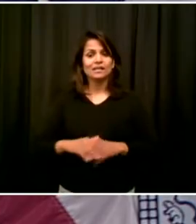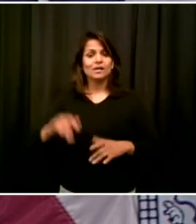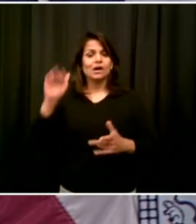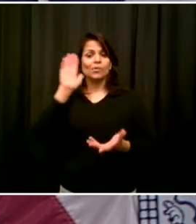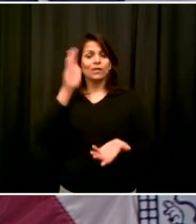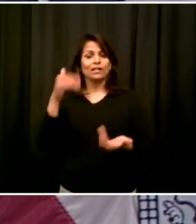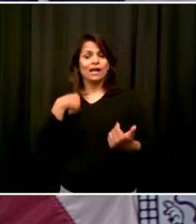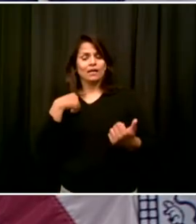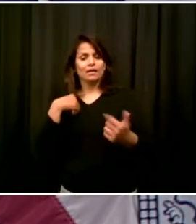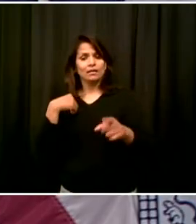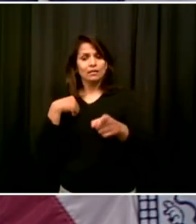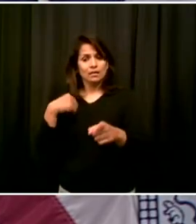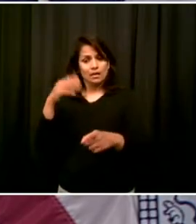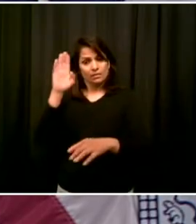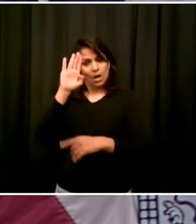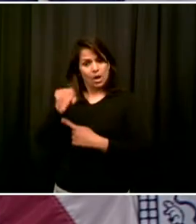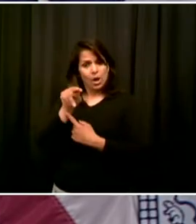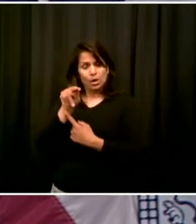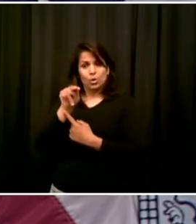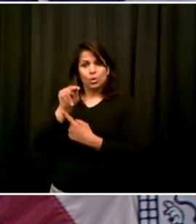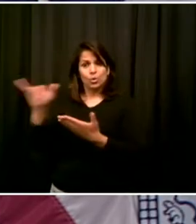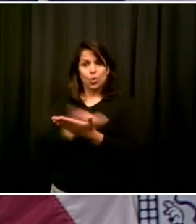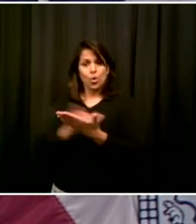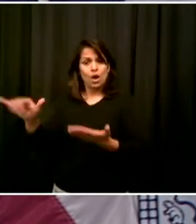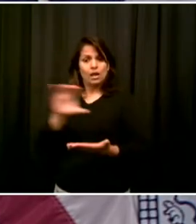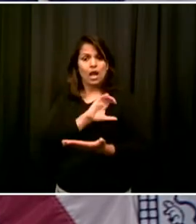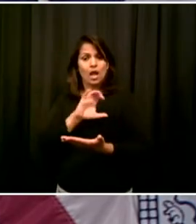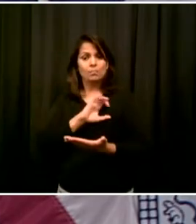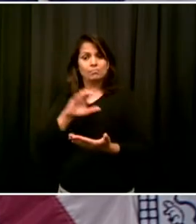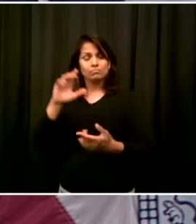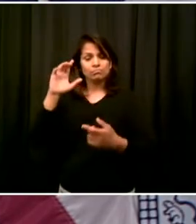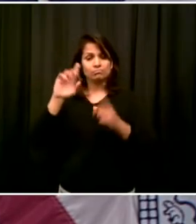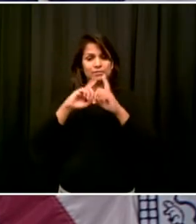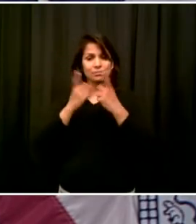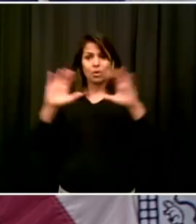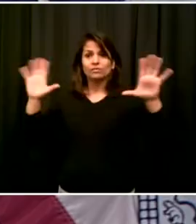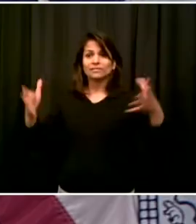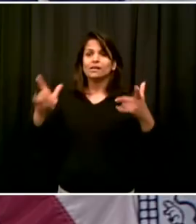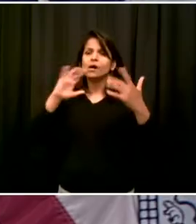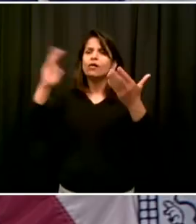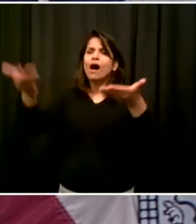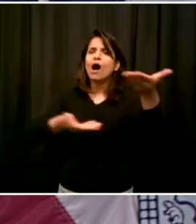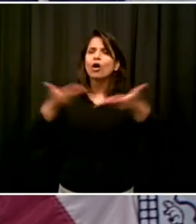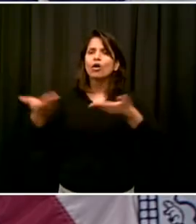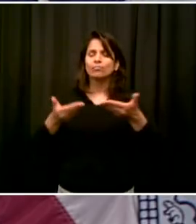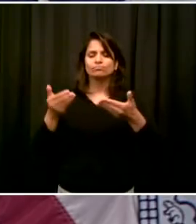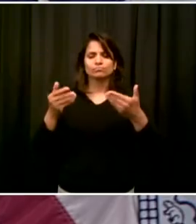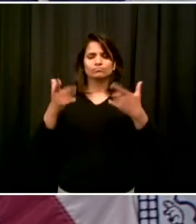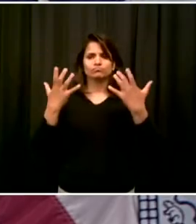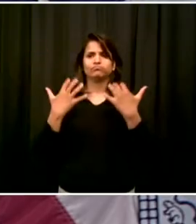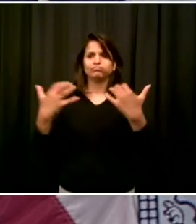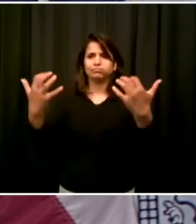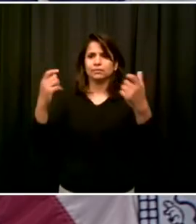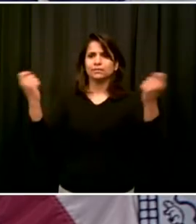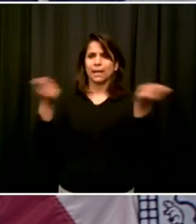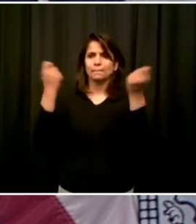MR. MAYOR, IS THERE ANY NYPD HIRING FREEZE OR ANOTHER CLASS